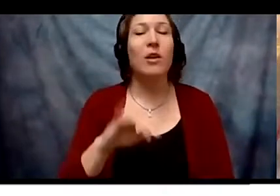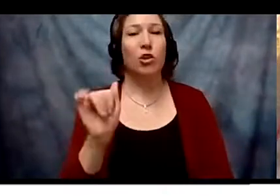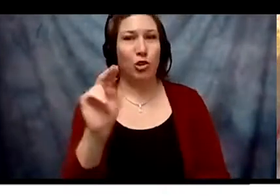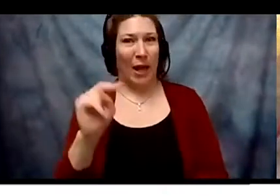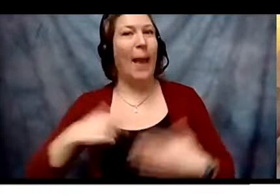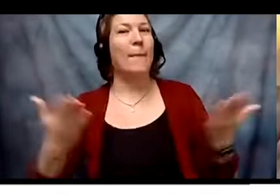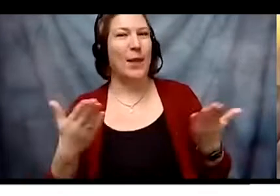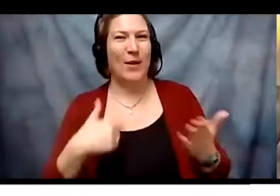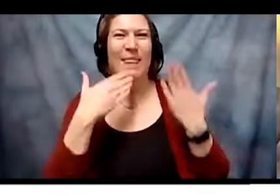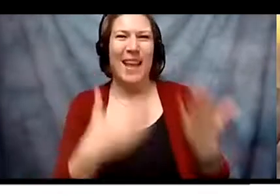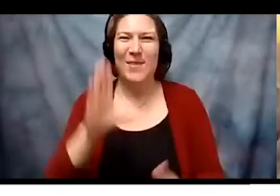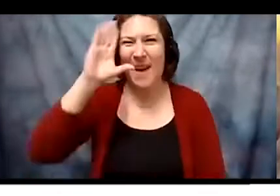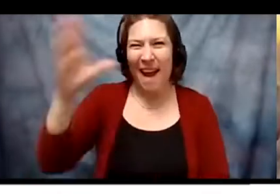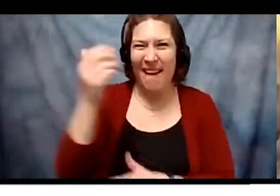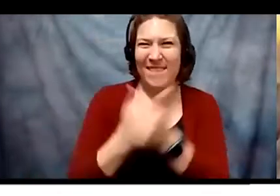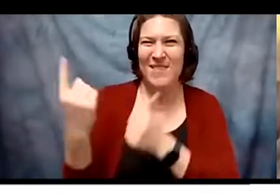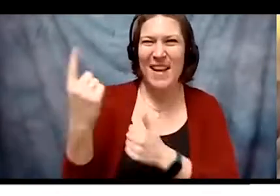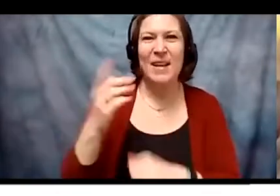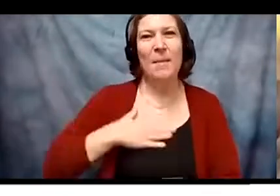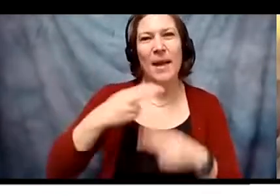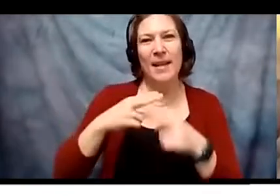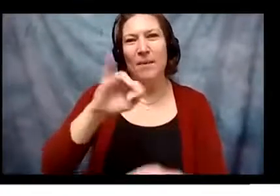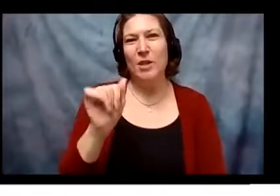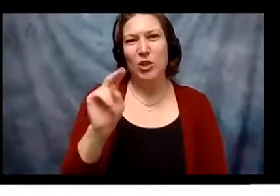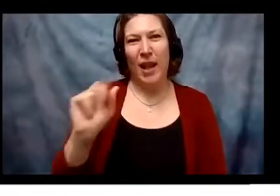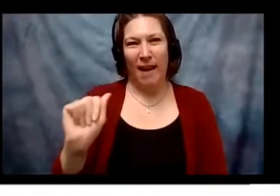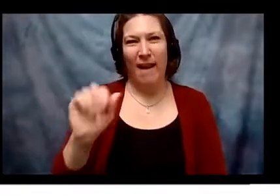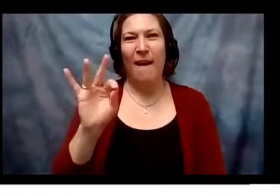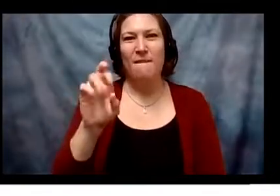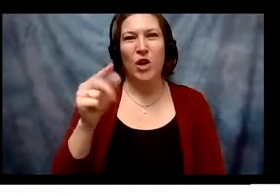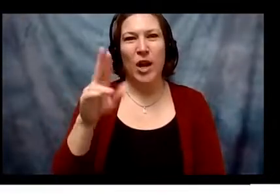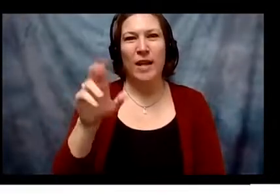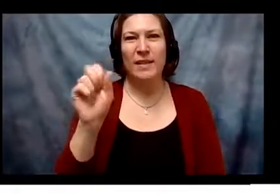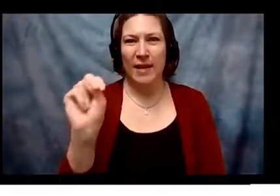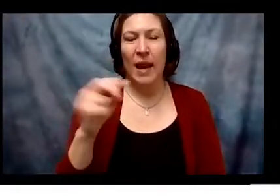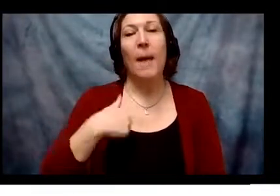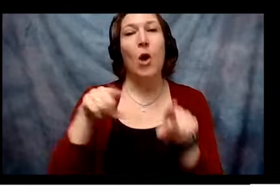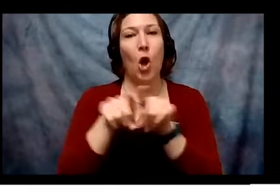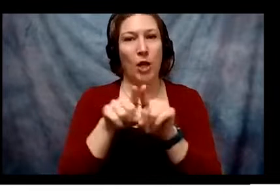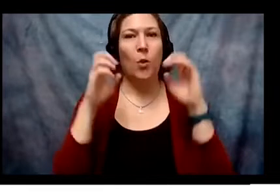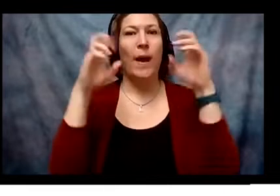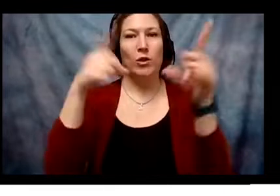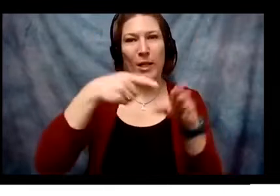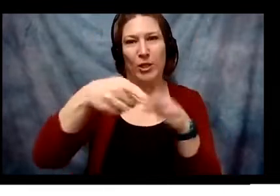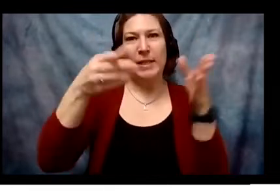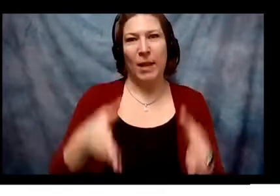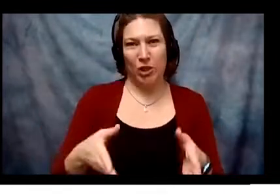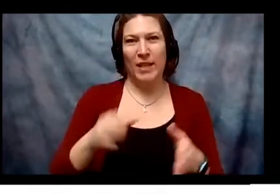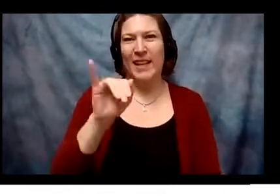Thank you. Hi everyone. My name is Jana Ferguson and I'm also an education specialist at ICI.